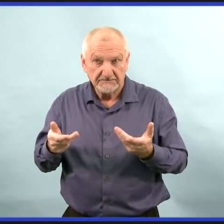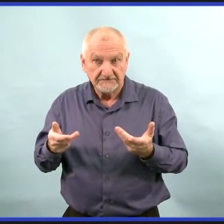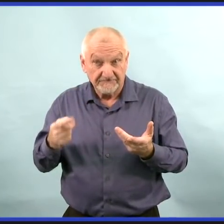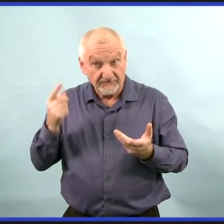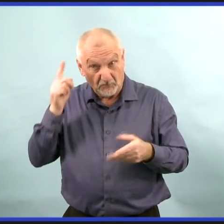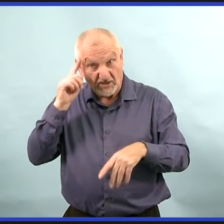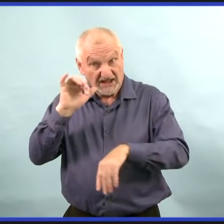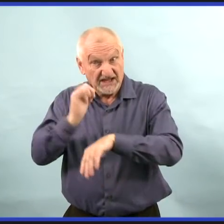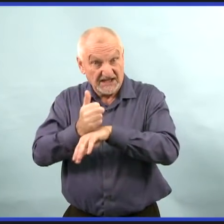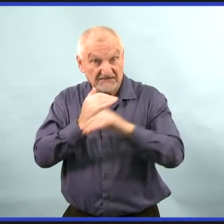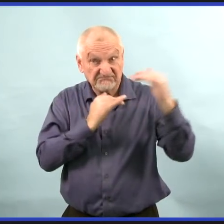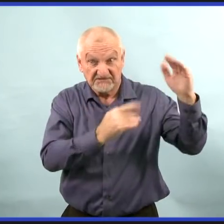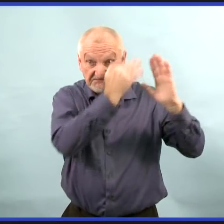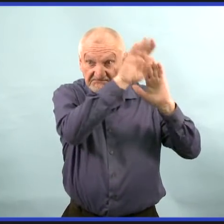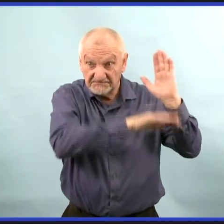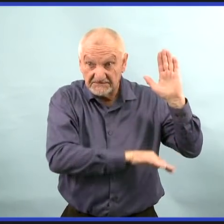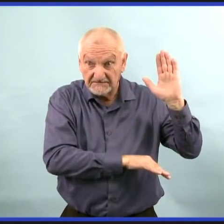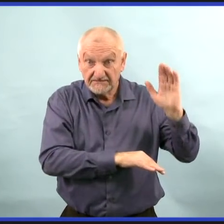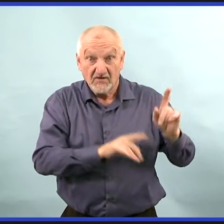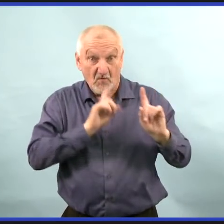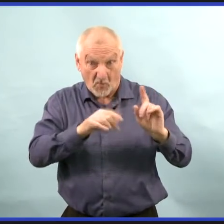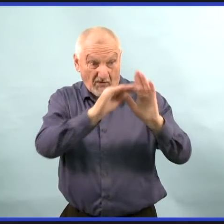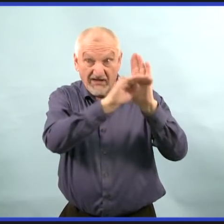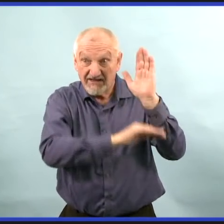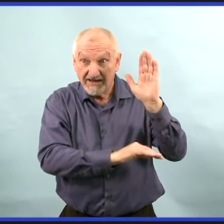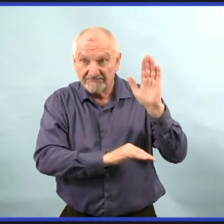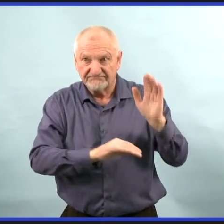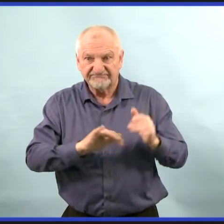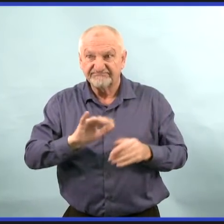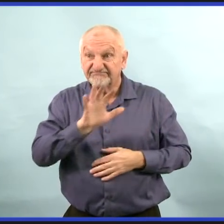not have to put more restrictions on those who are vaccinated and currently following the rules